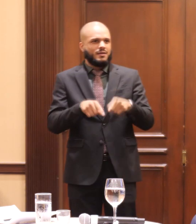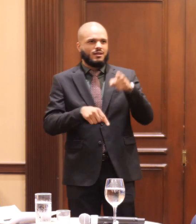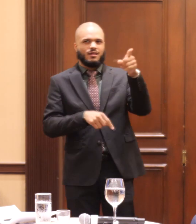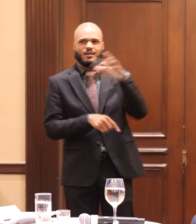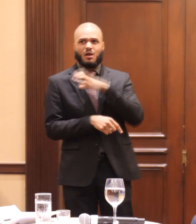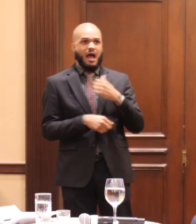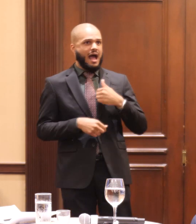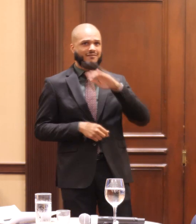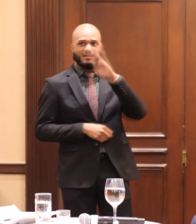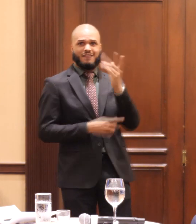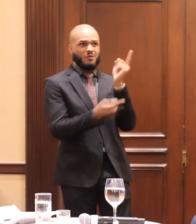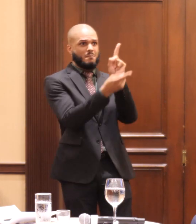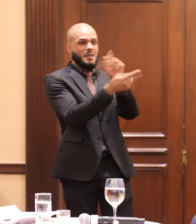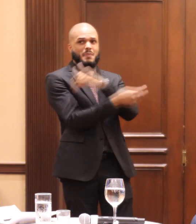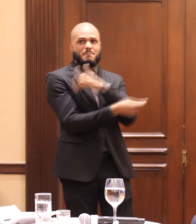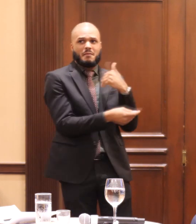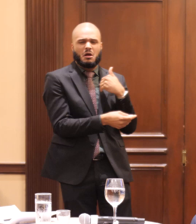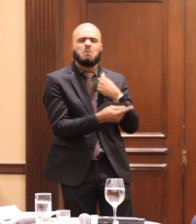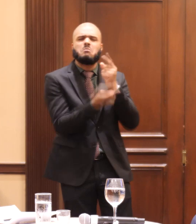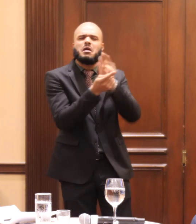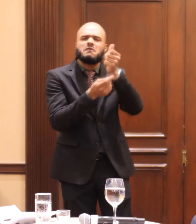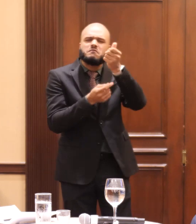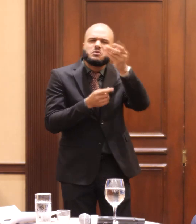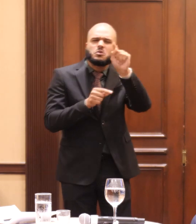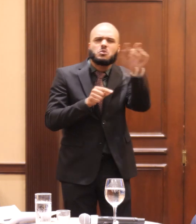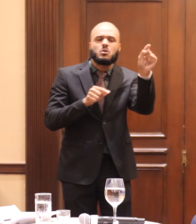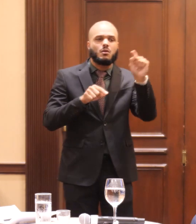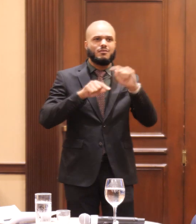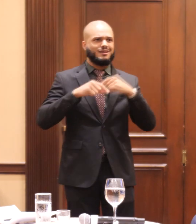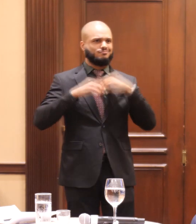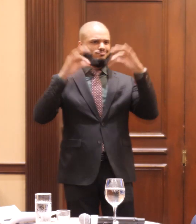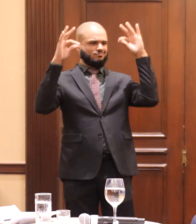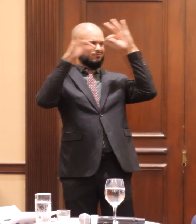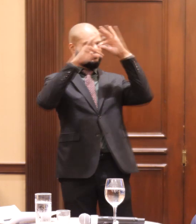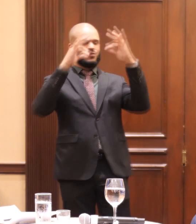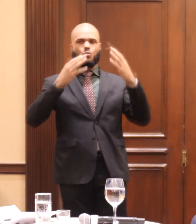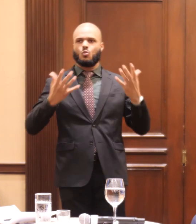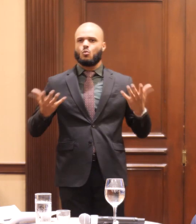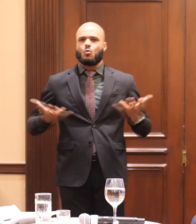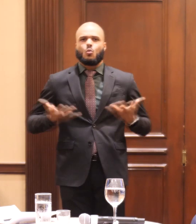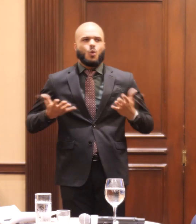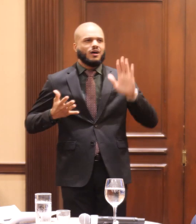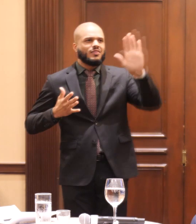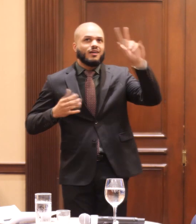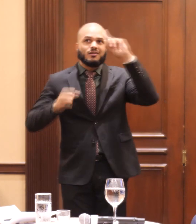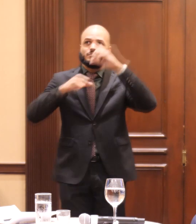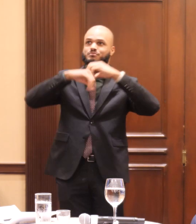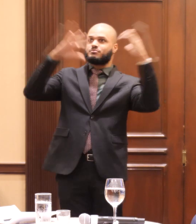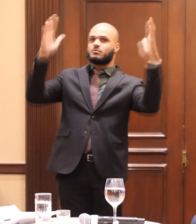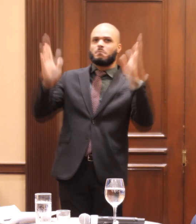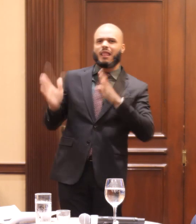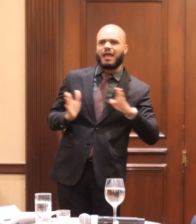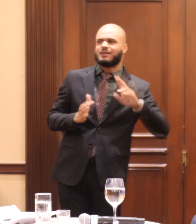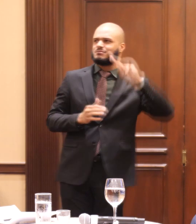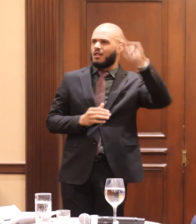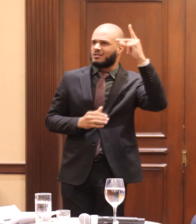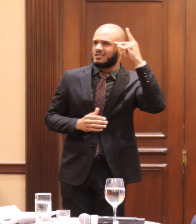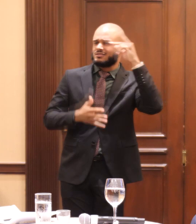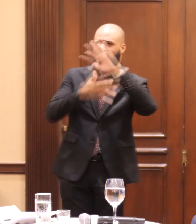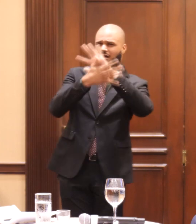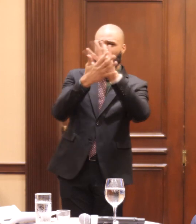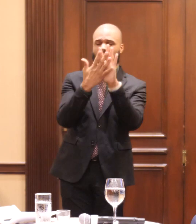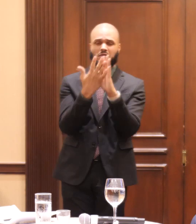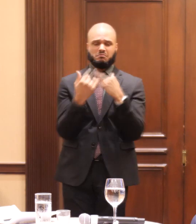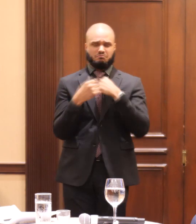the Council members except for a few and I had no idea what its plans were, its politics, and I I was